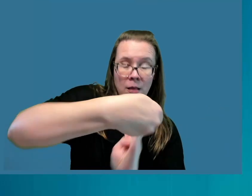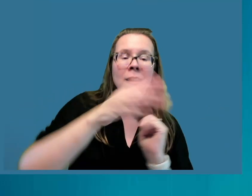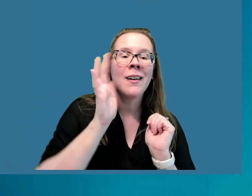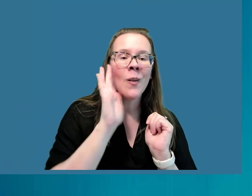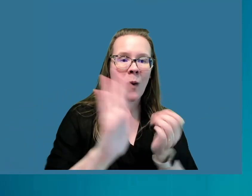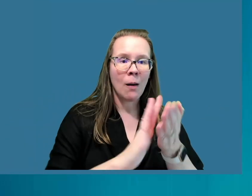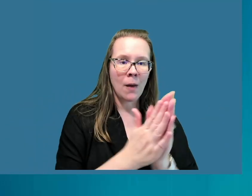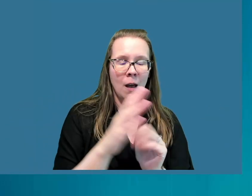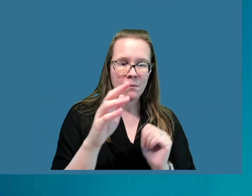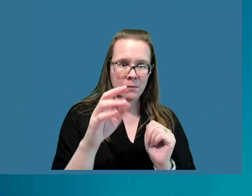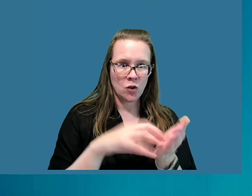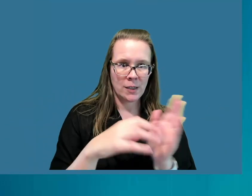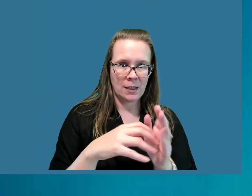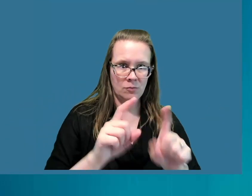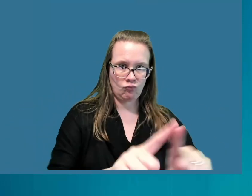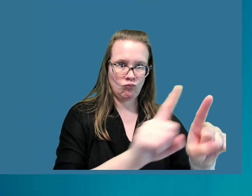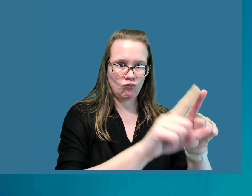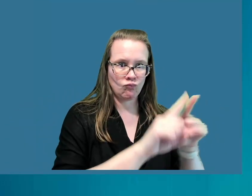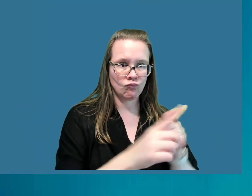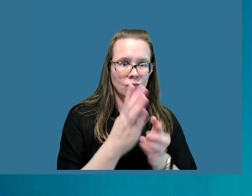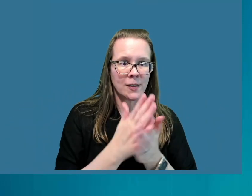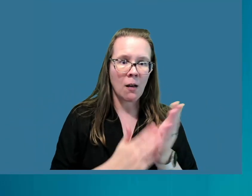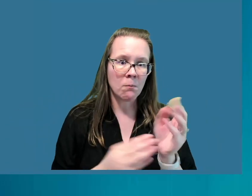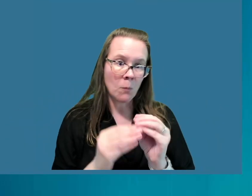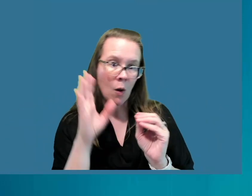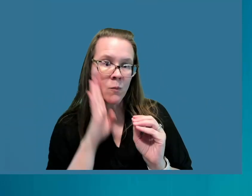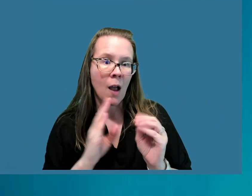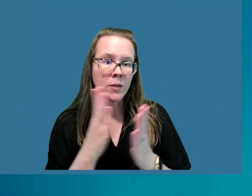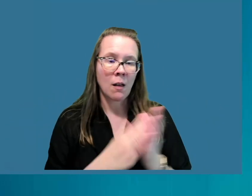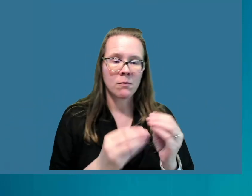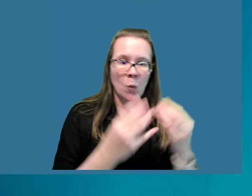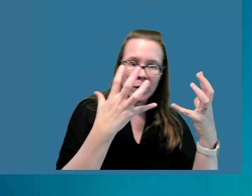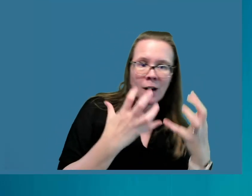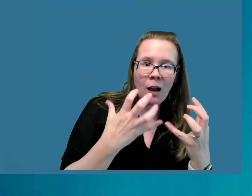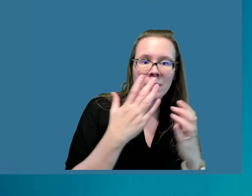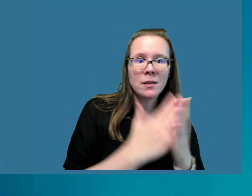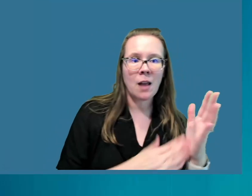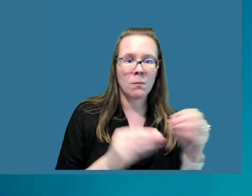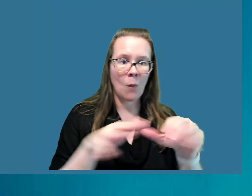but you'll get a much more even bake if you're not trying to juggle two trays. Um,